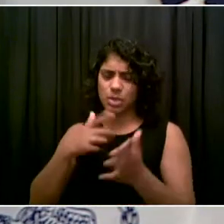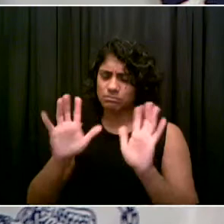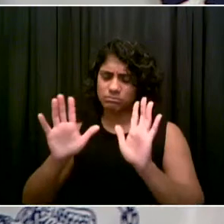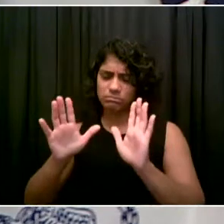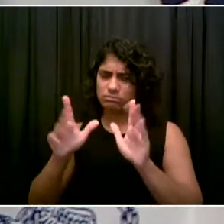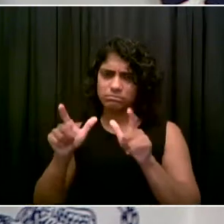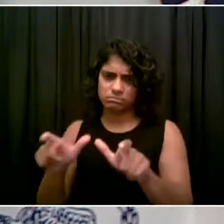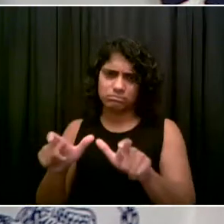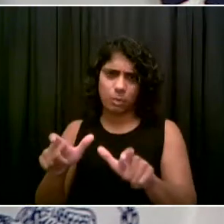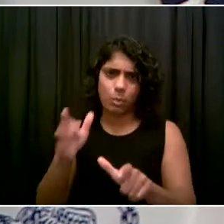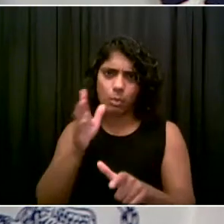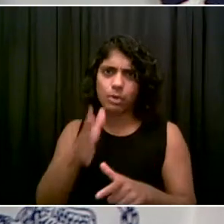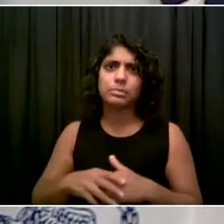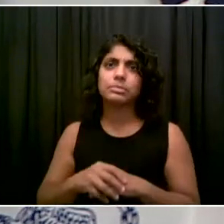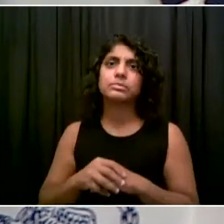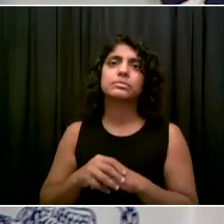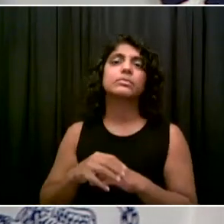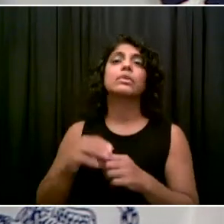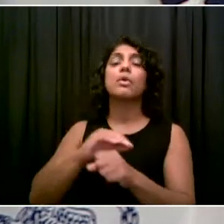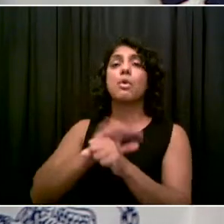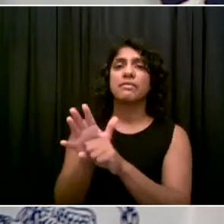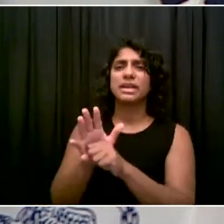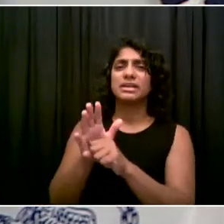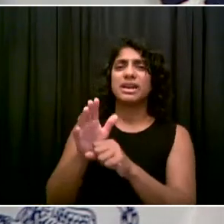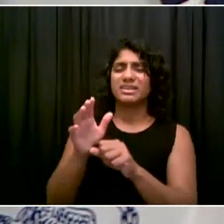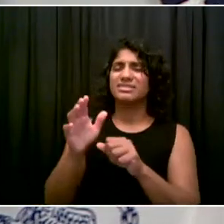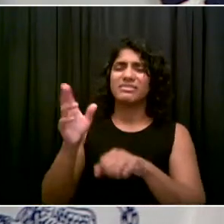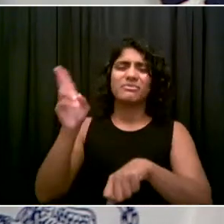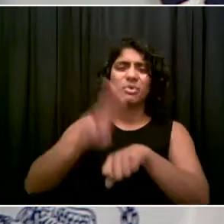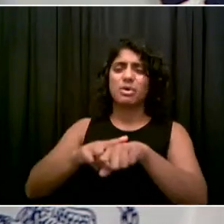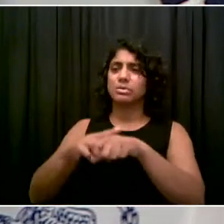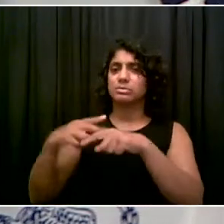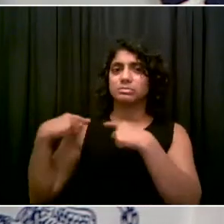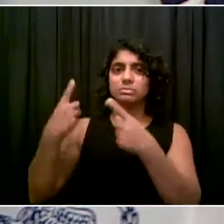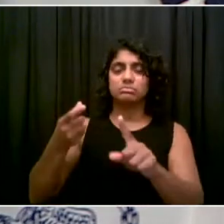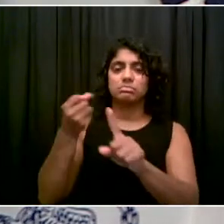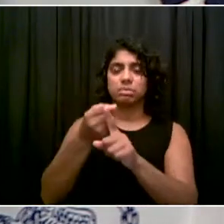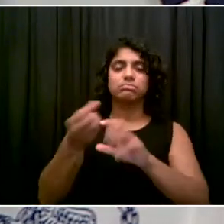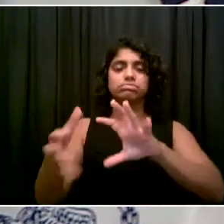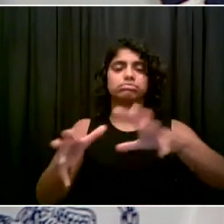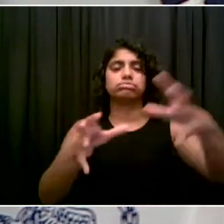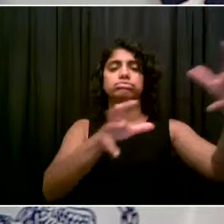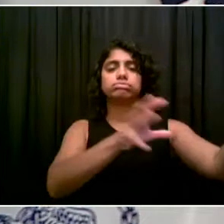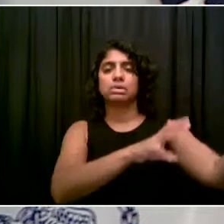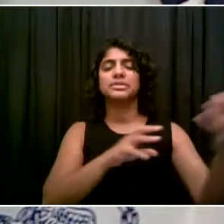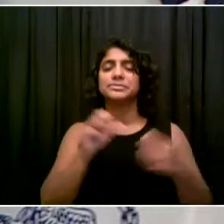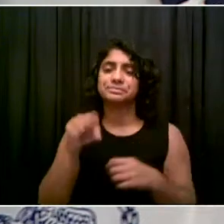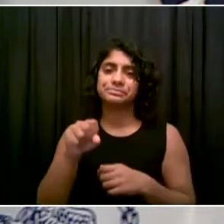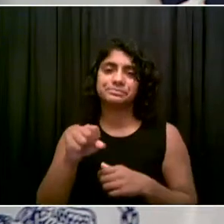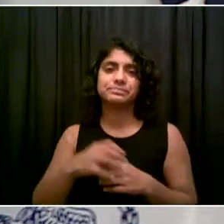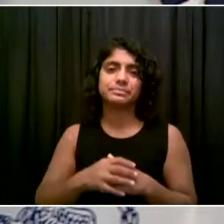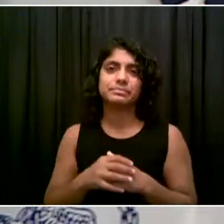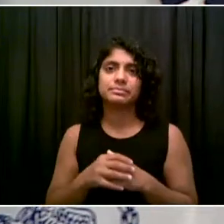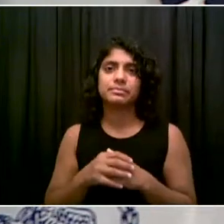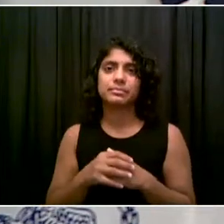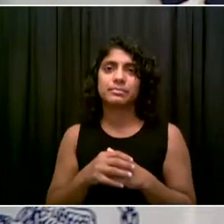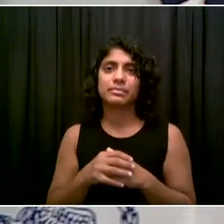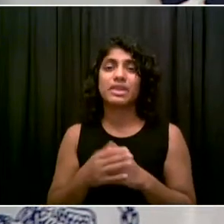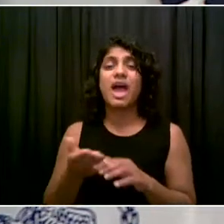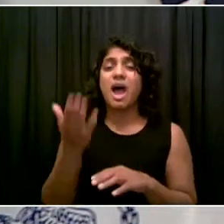WON'T STOP UNTIL IT IS RESOLVED. BUT WE WENT THROUGH THIS LAST YEAR, WE WENT THROUGH A PERFECT STORM